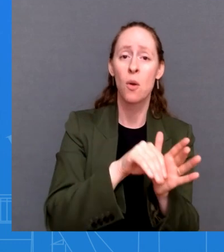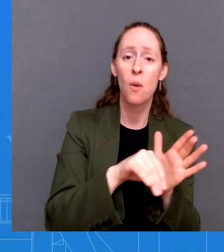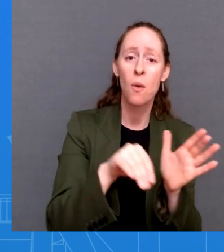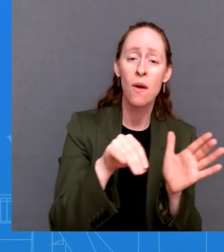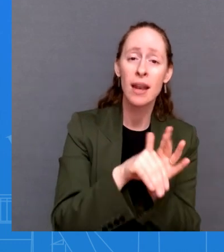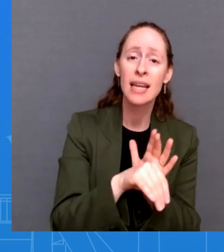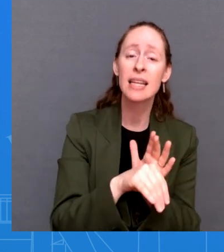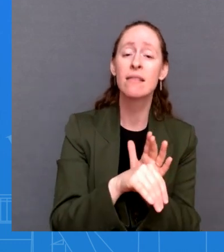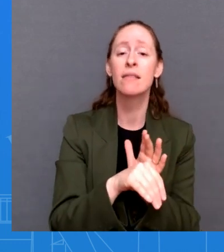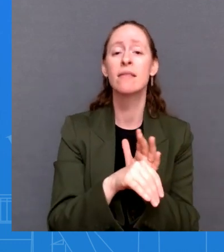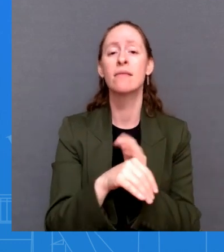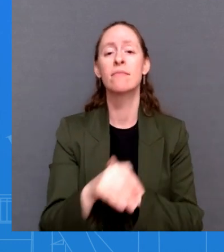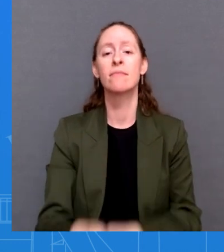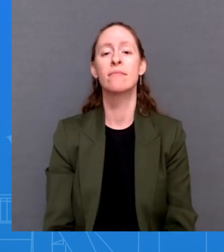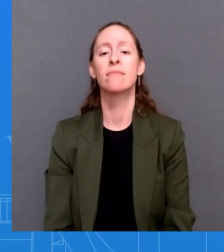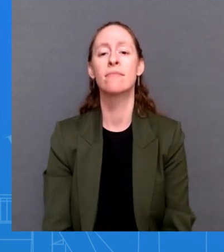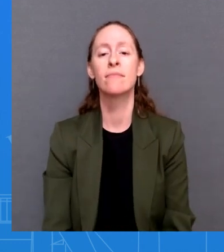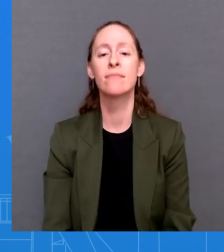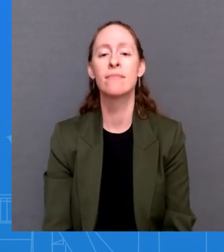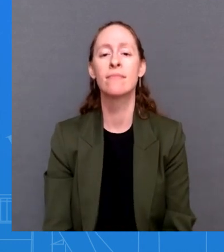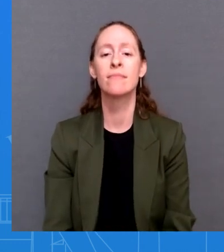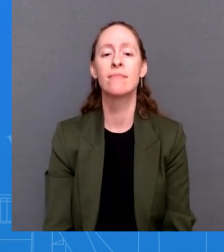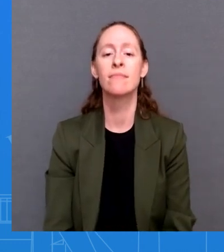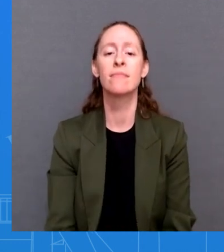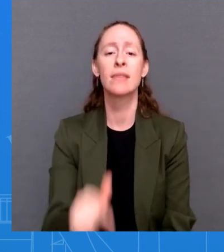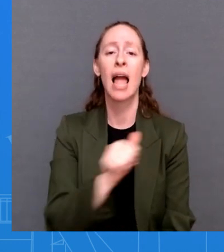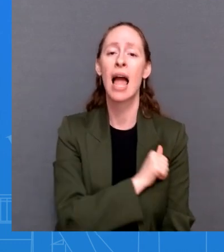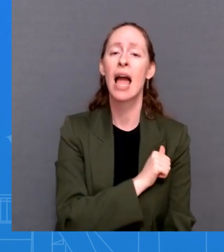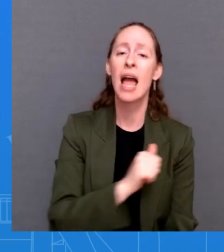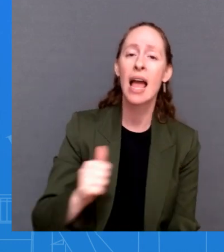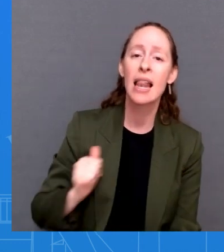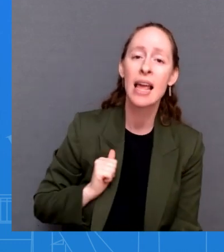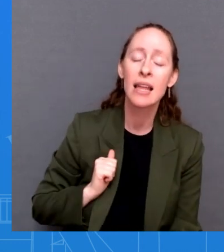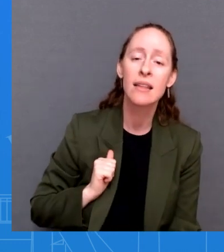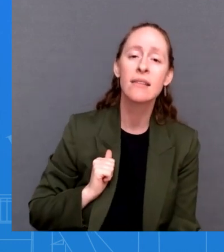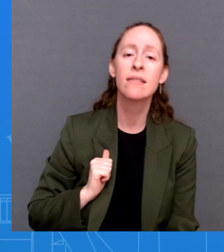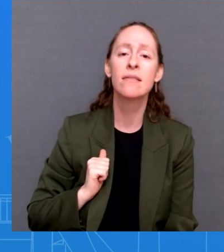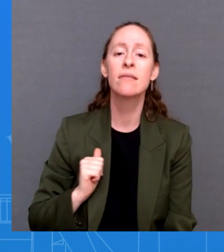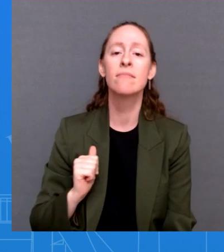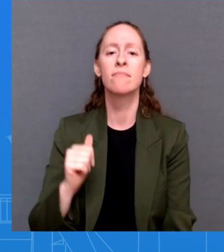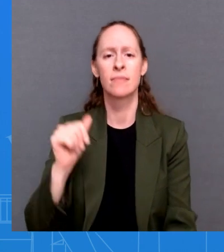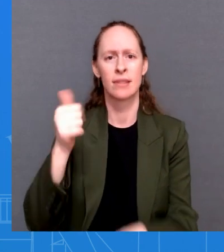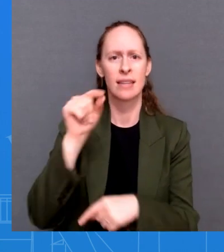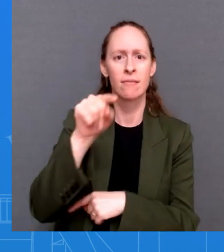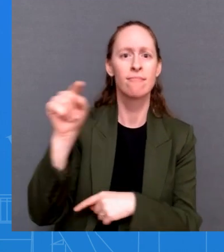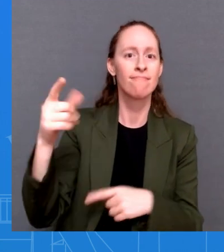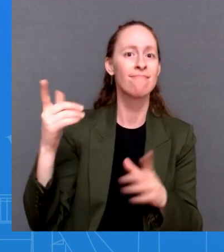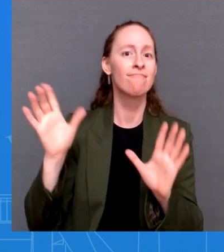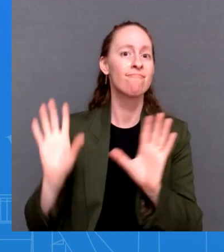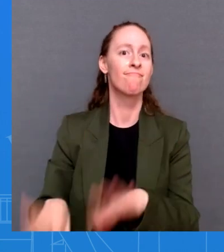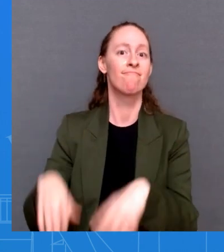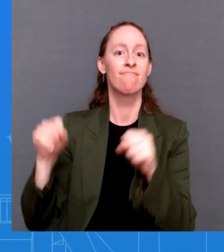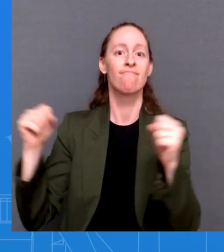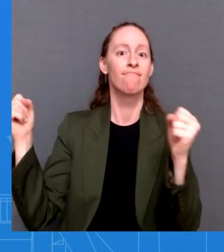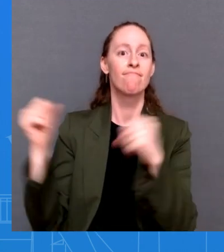And last week we got hundreds of vaccines out to individuals who participated in pride activities in Charlotte, North Carolina.